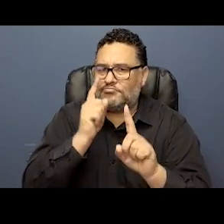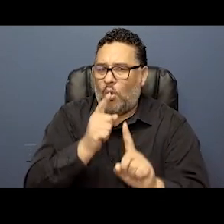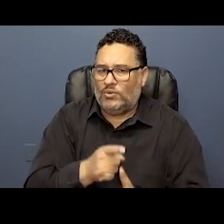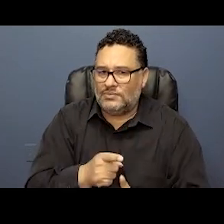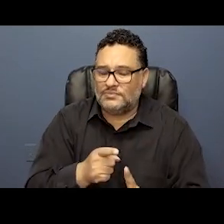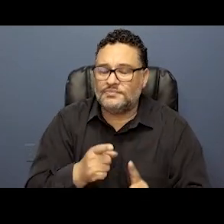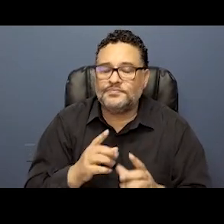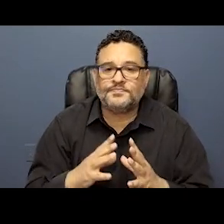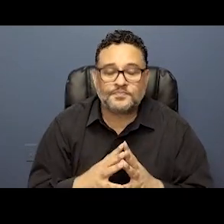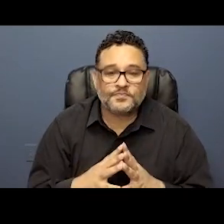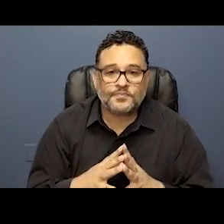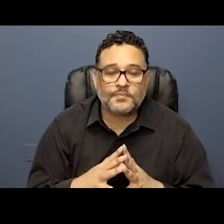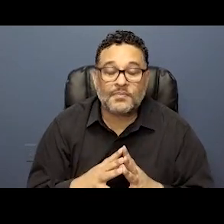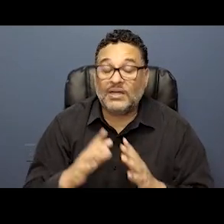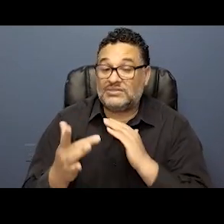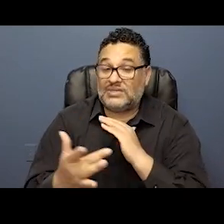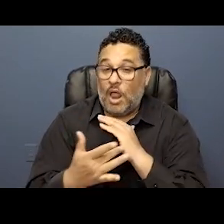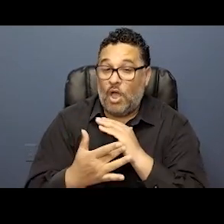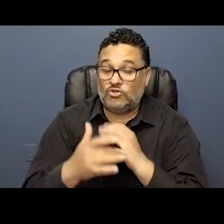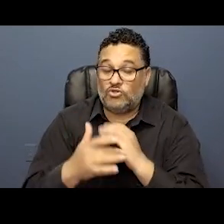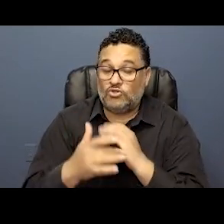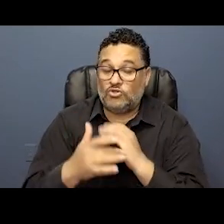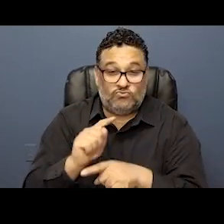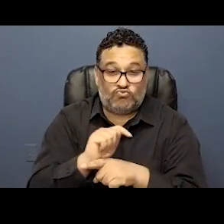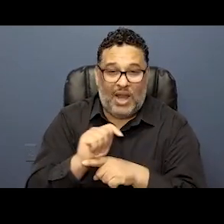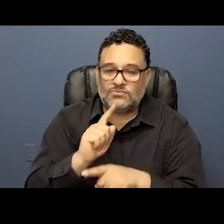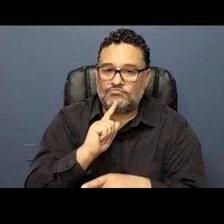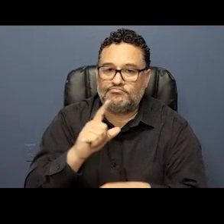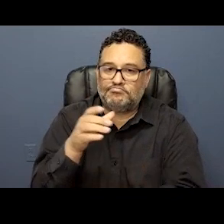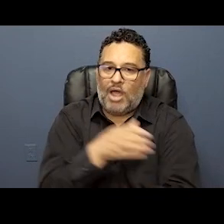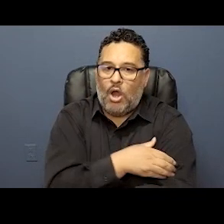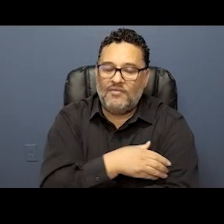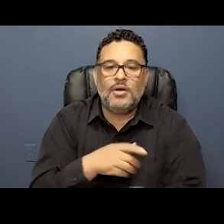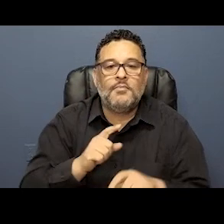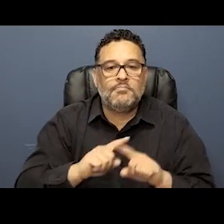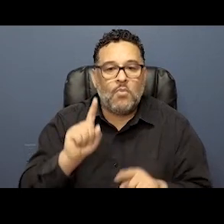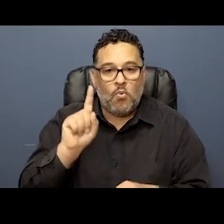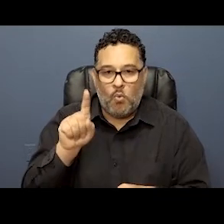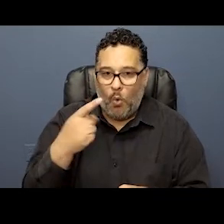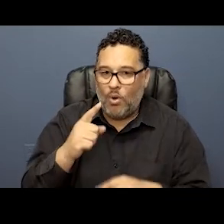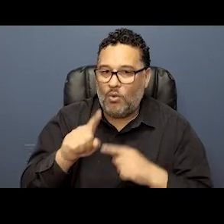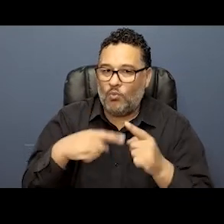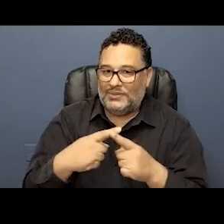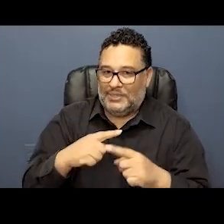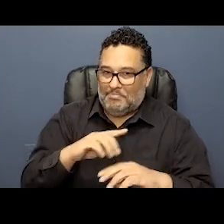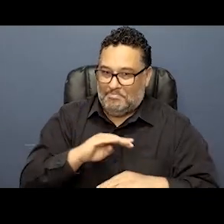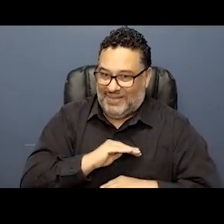Technology-based training is powerful, but only when it meets the real needs of your audience.